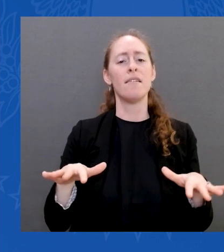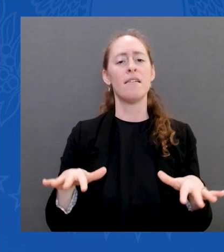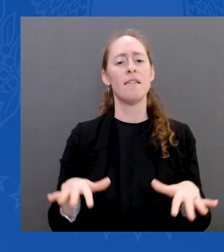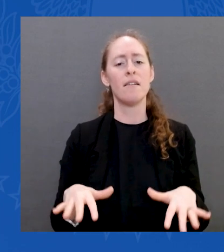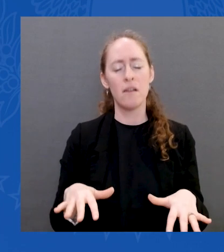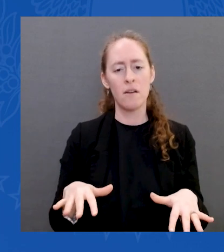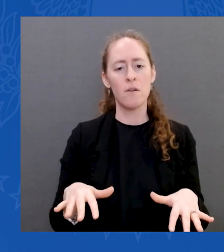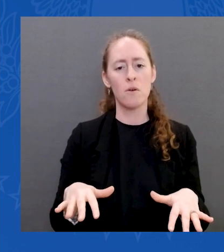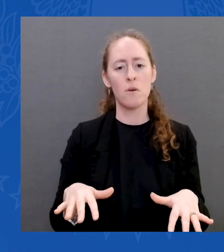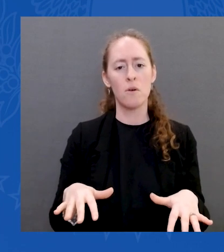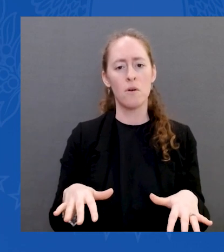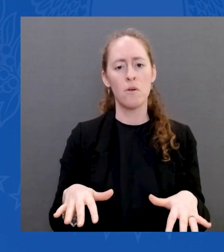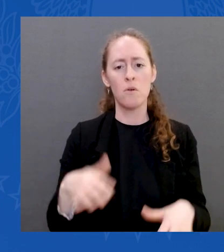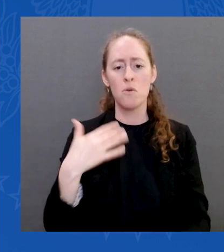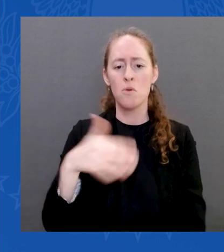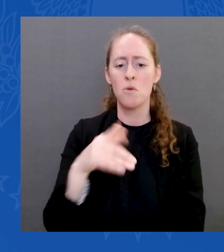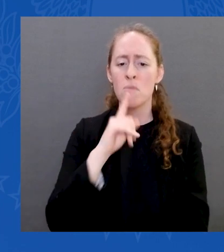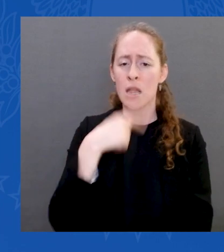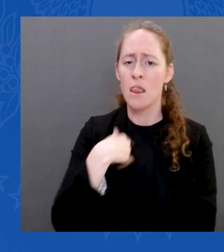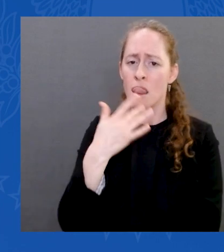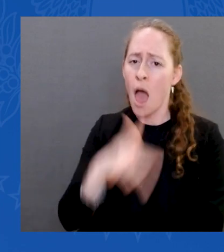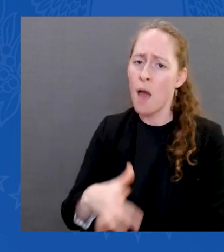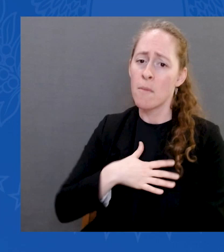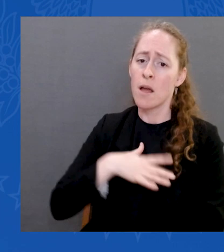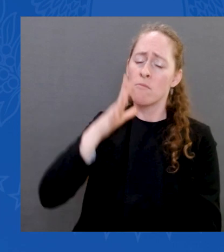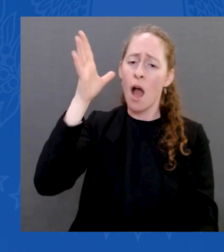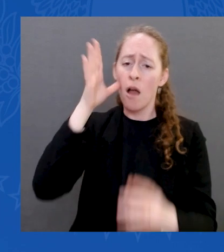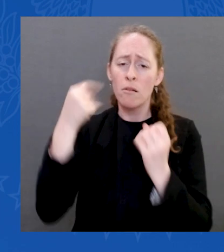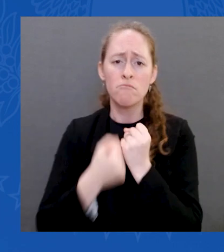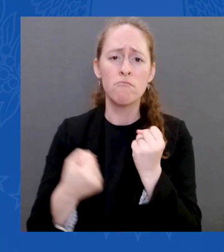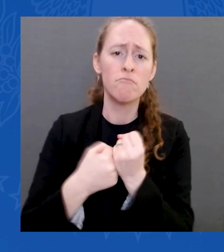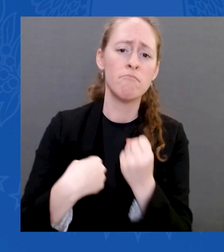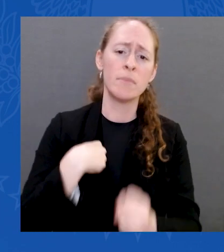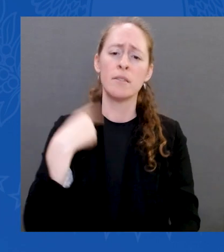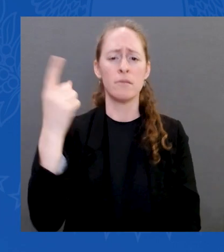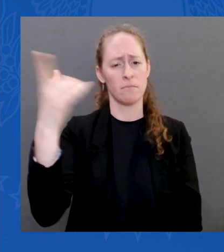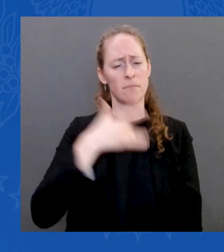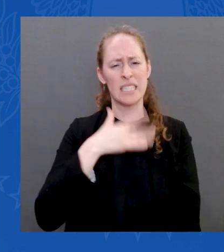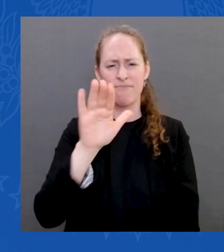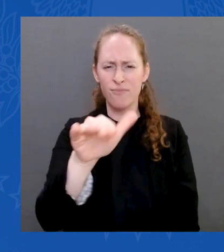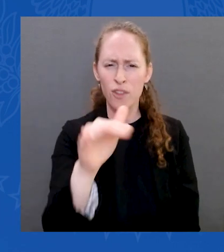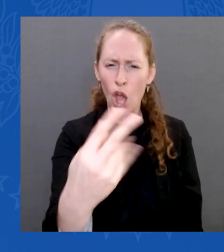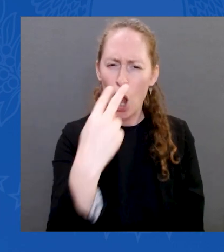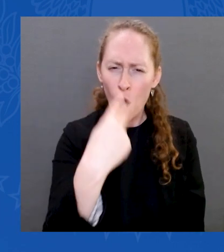Look at me. You're smarter than anybody. You're this. You're that. So, stop. You can do this."